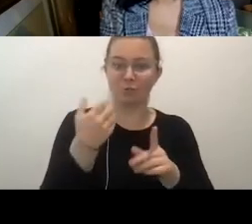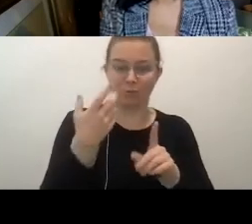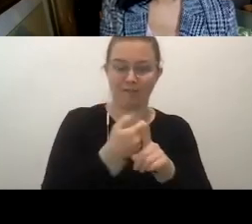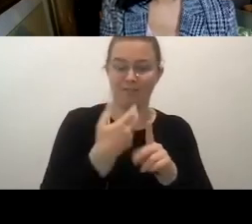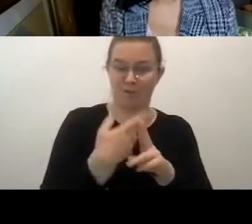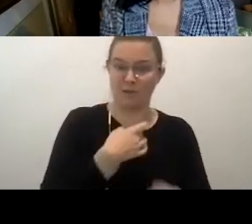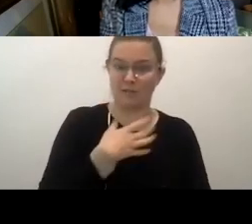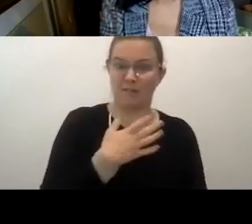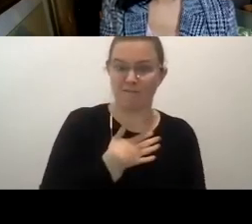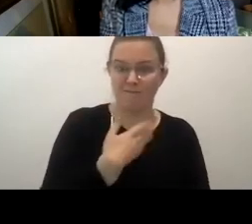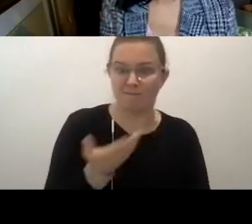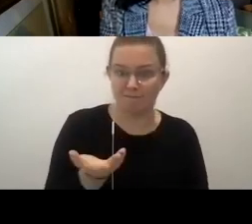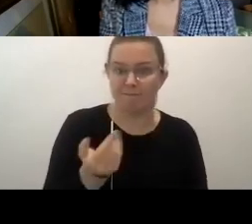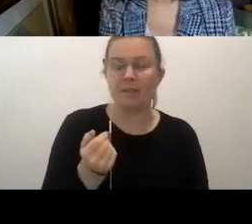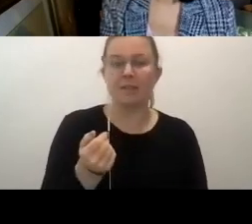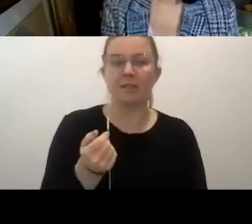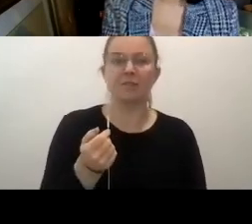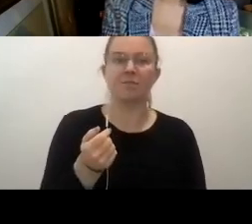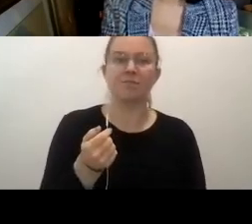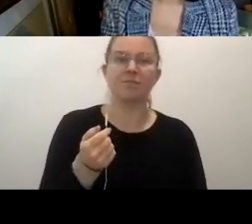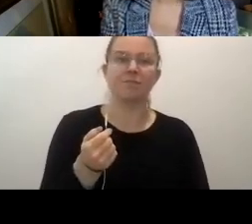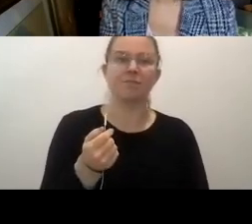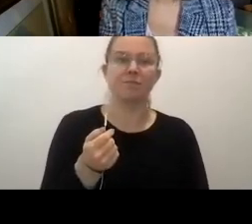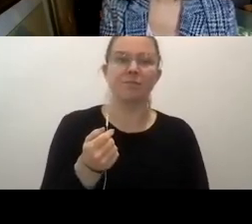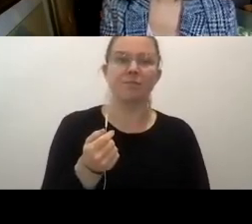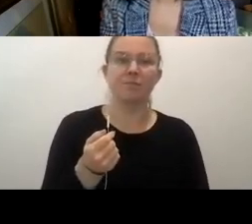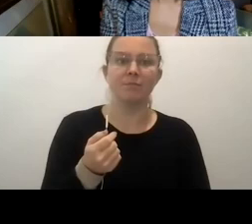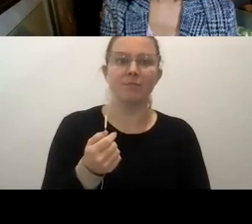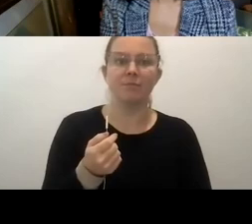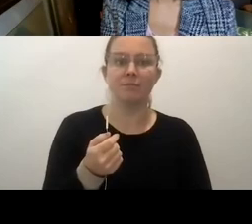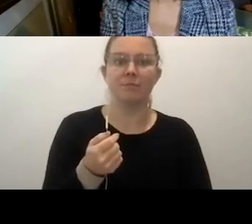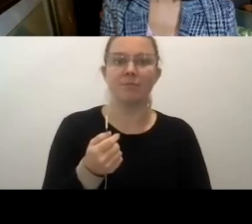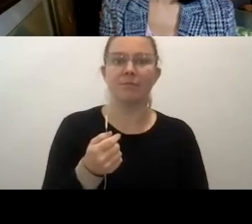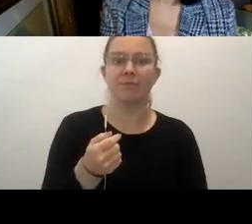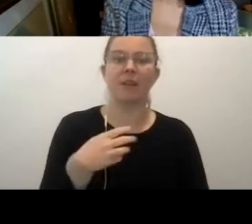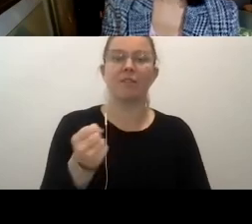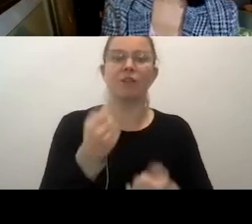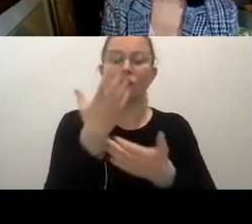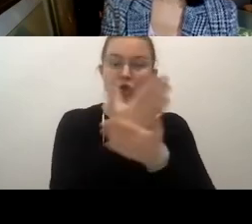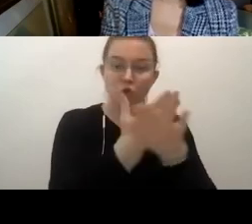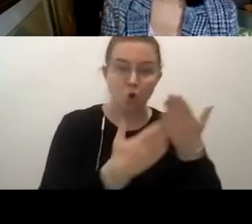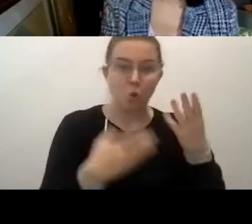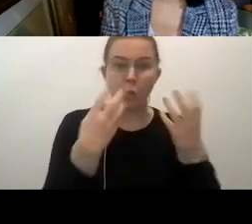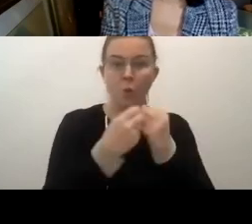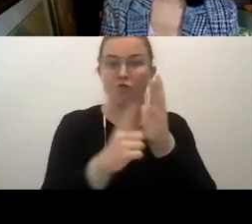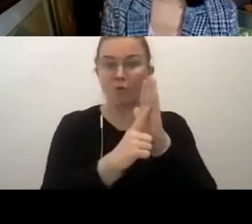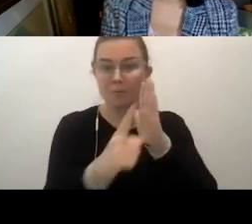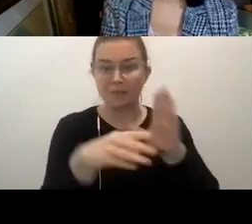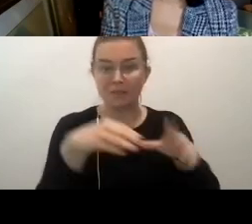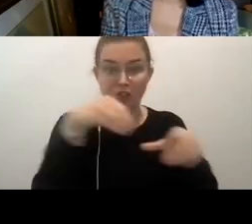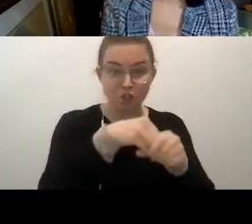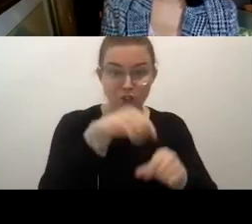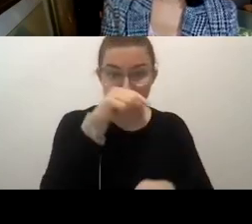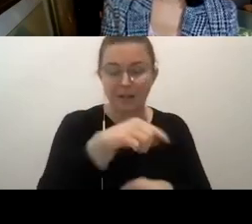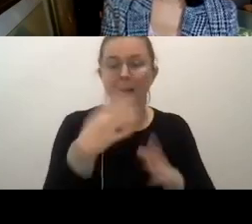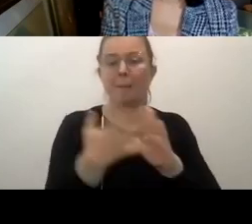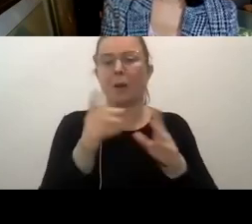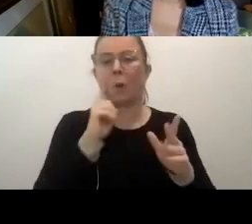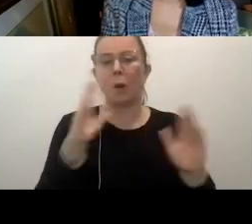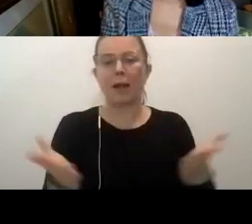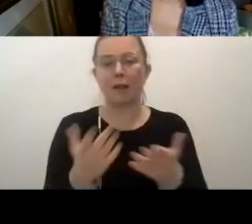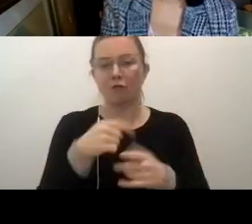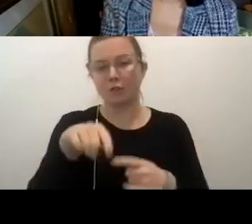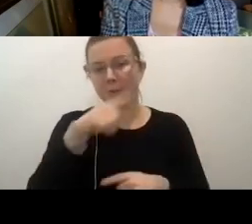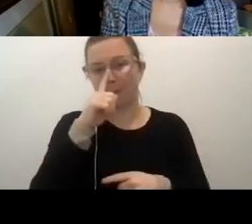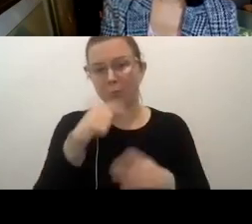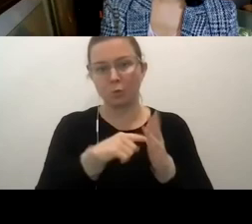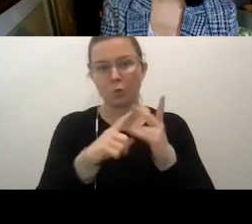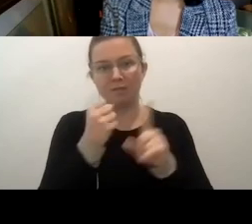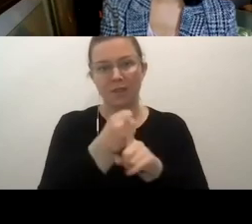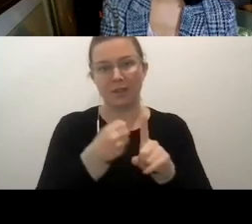was a way, I think having stories, representation, encourages people to advocate, and the more